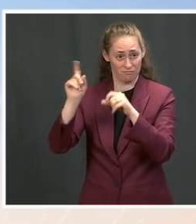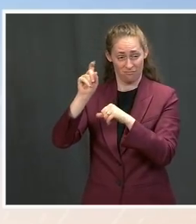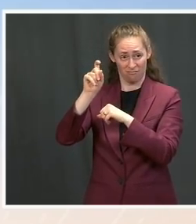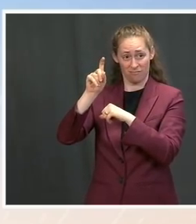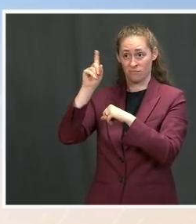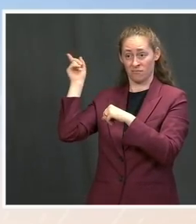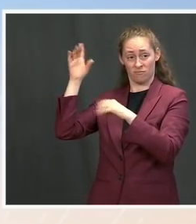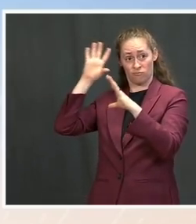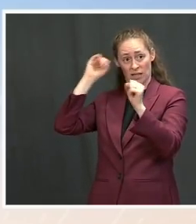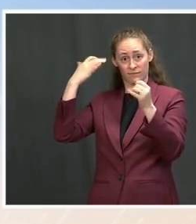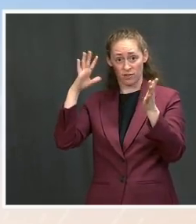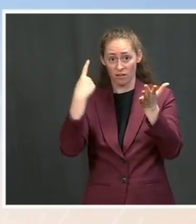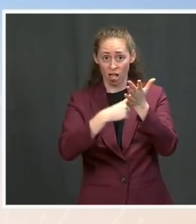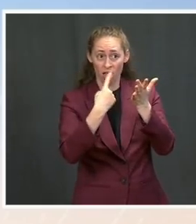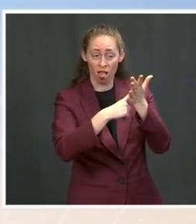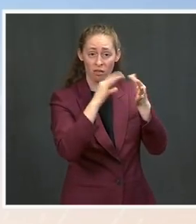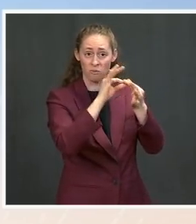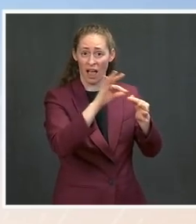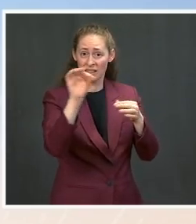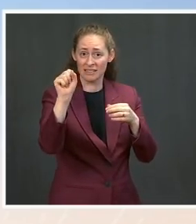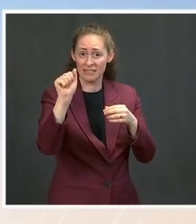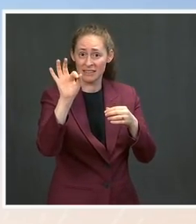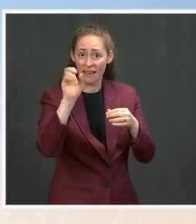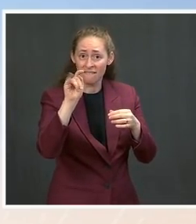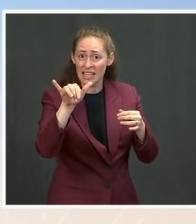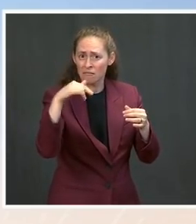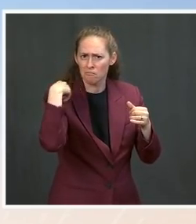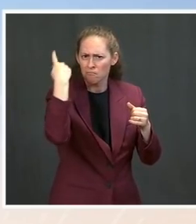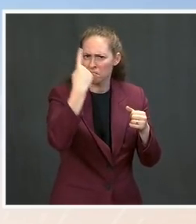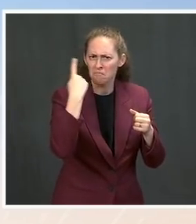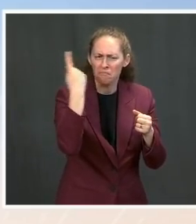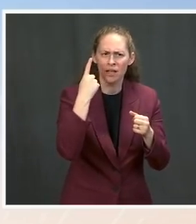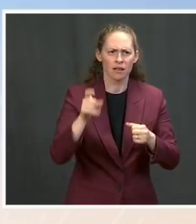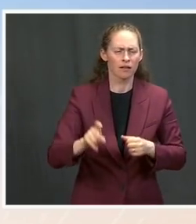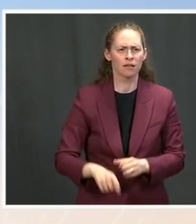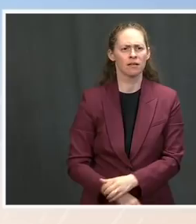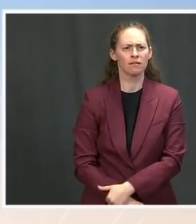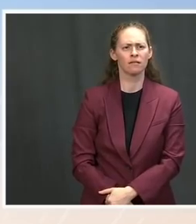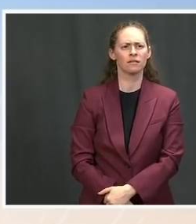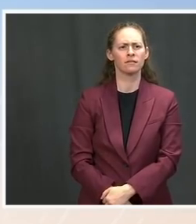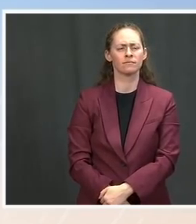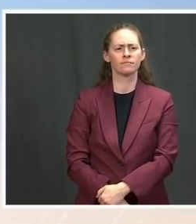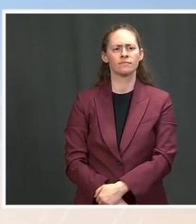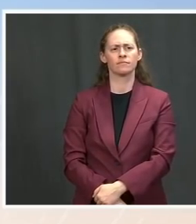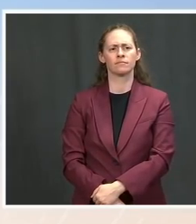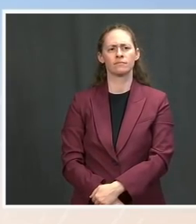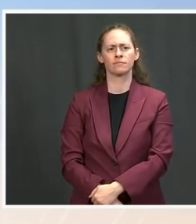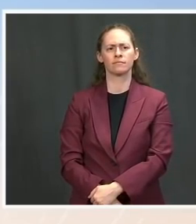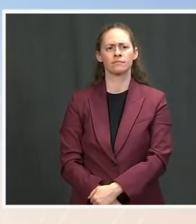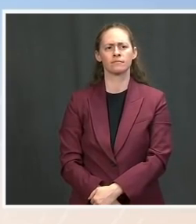Ms. Psaki: I'm not sure there's been a discussion with her directly. Obviously, she was selected or nominated to serve in this particular role.